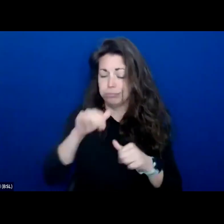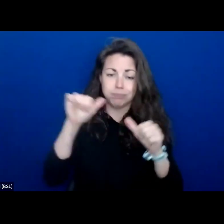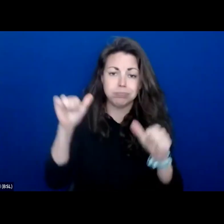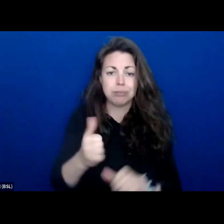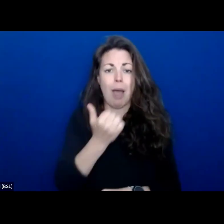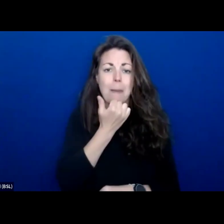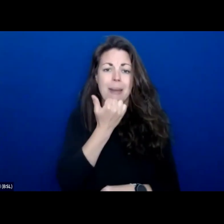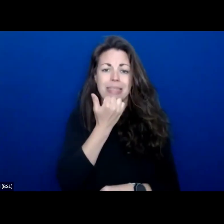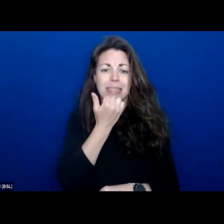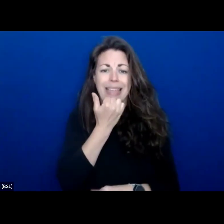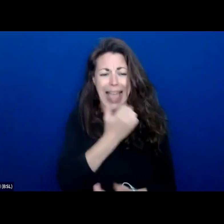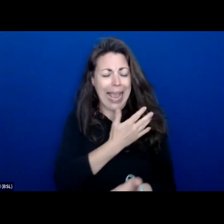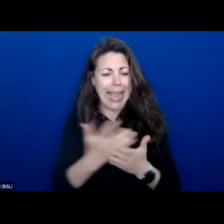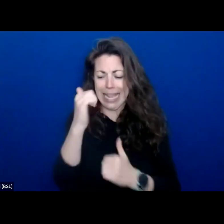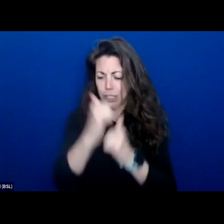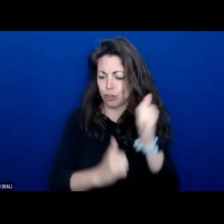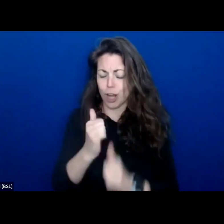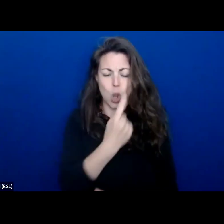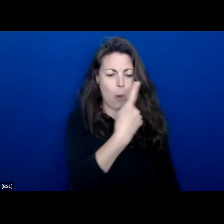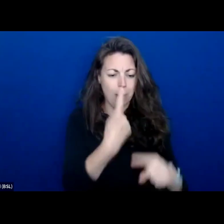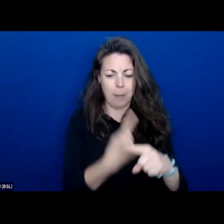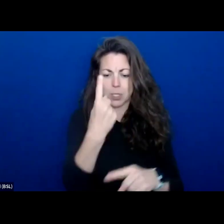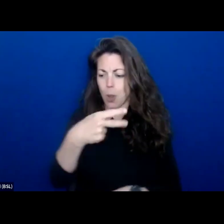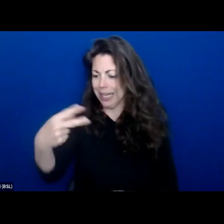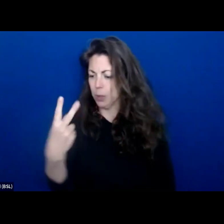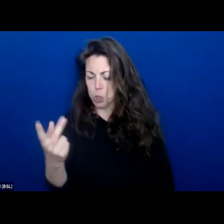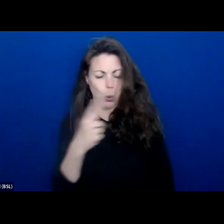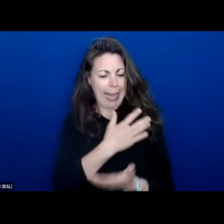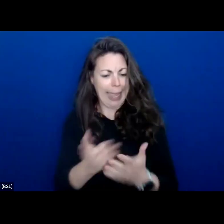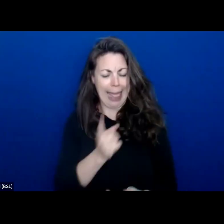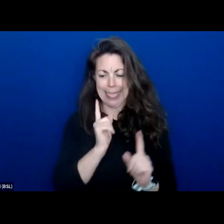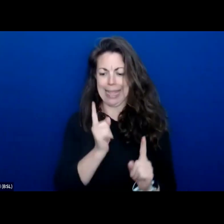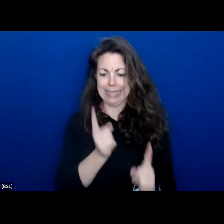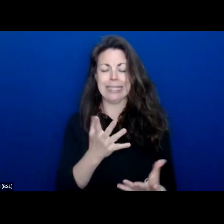I love the structure and I love the clarity of that. So very much I was pushed